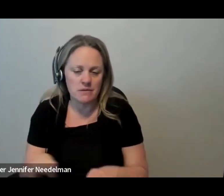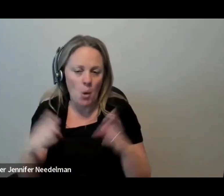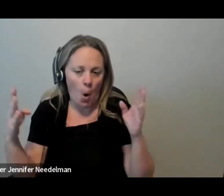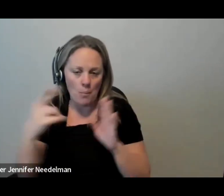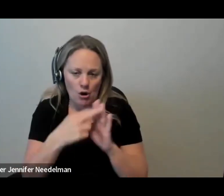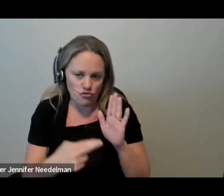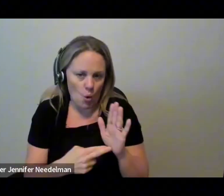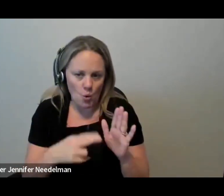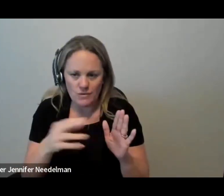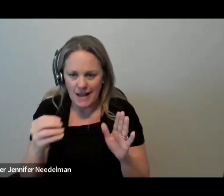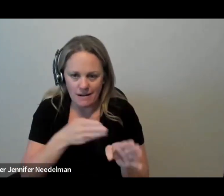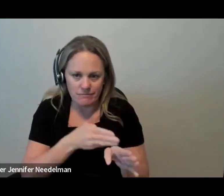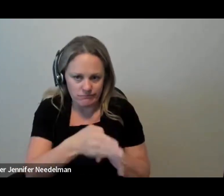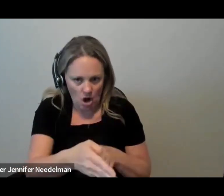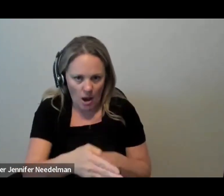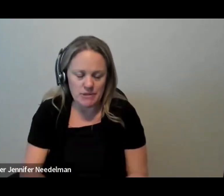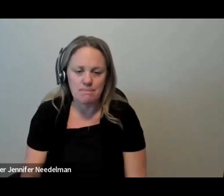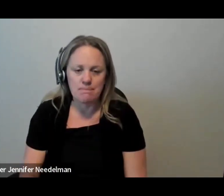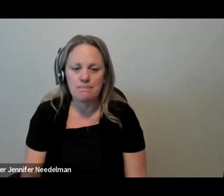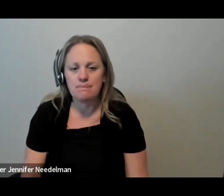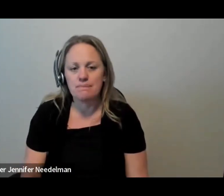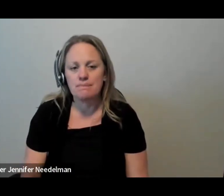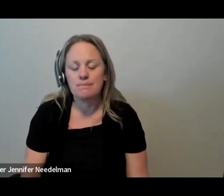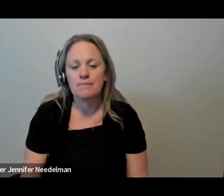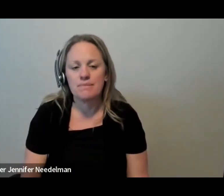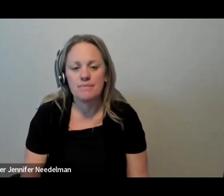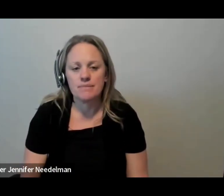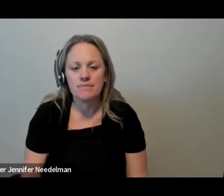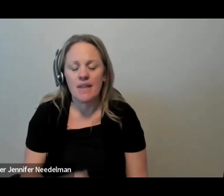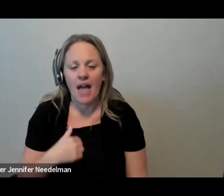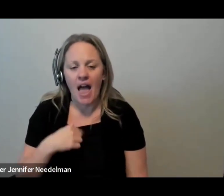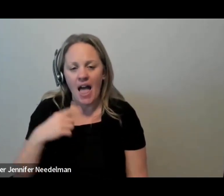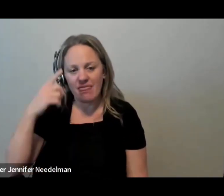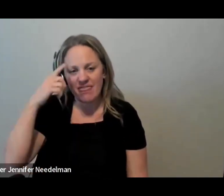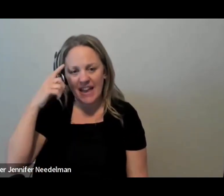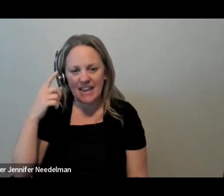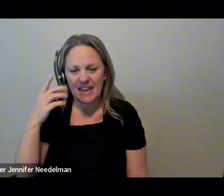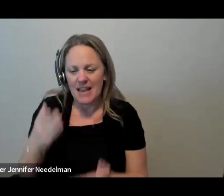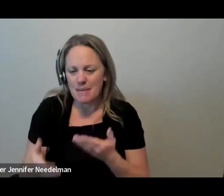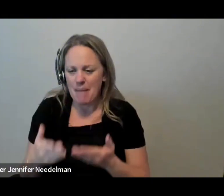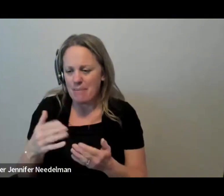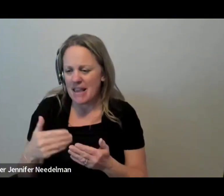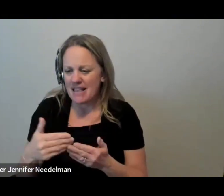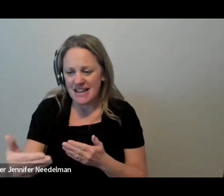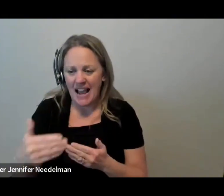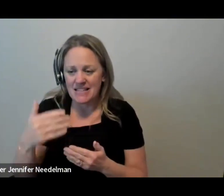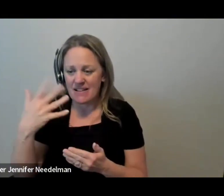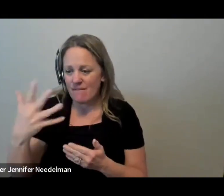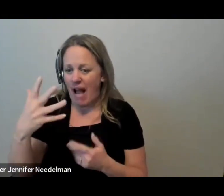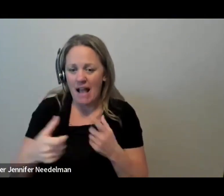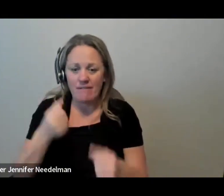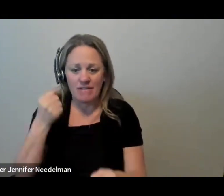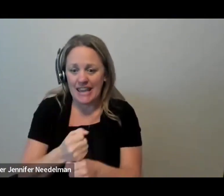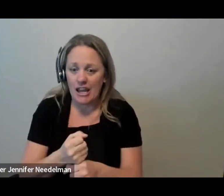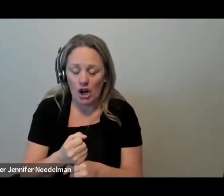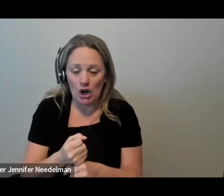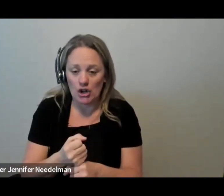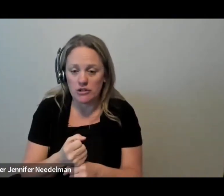and you won't see. And, and, and, and I think, you know, maybe in the next five years or so, as, as more universities begin requiring